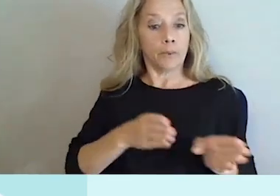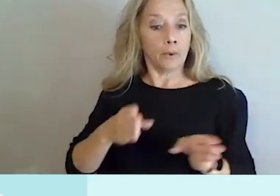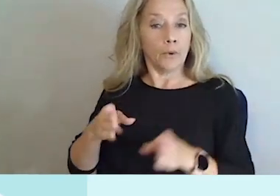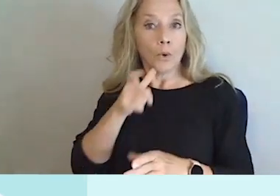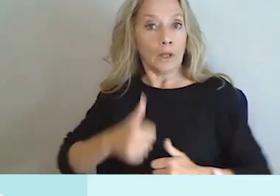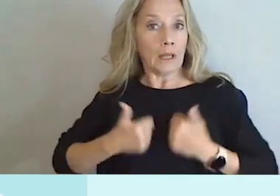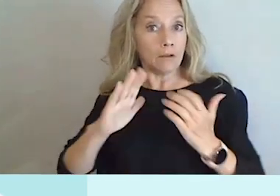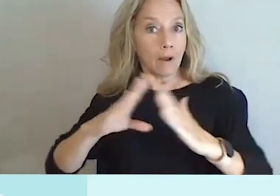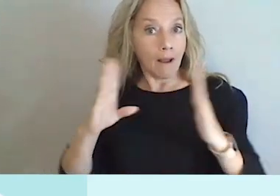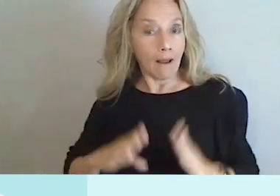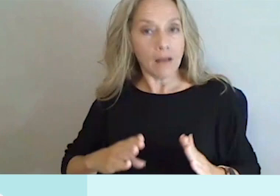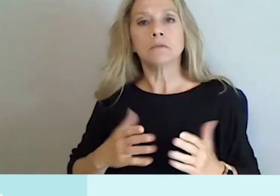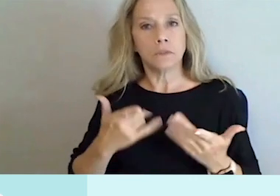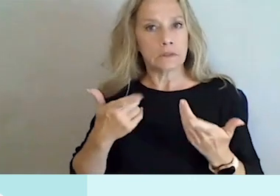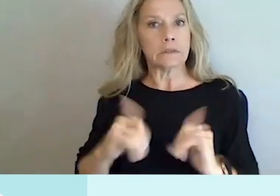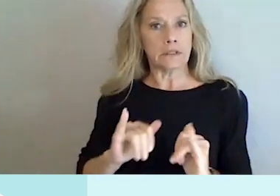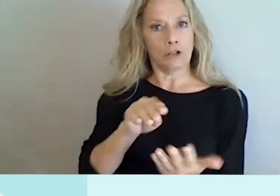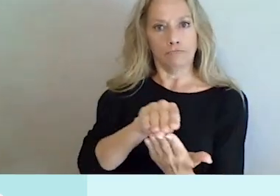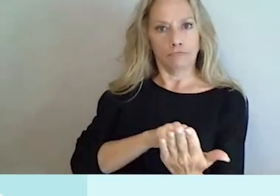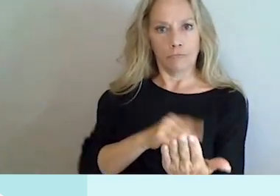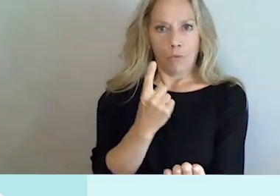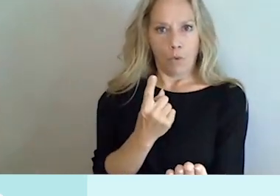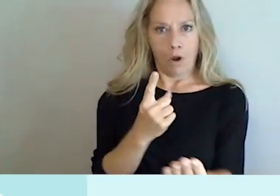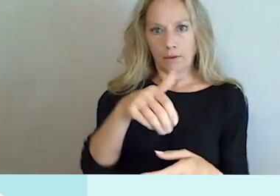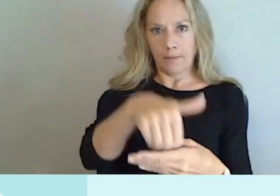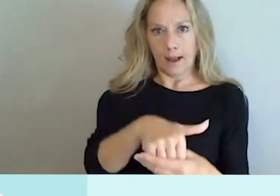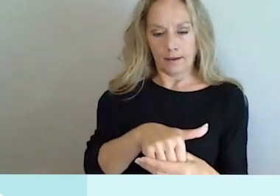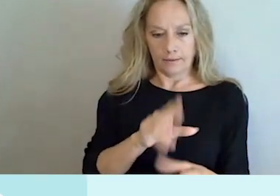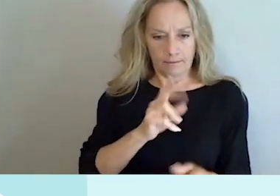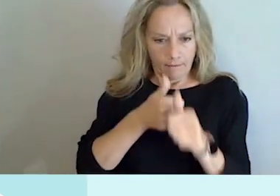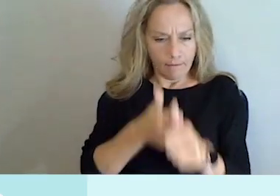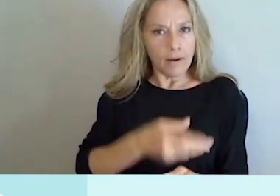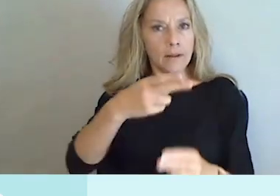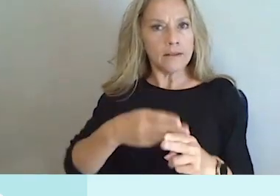fill out and return just one packet listing the name of each person wanting TennCare coverage.